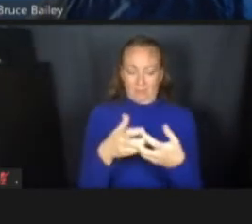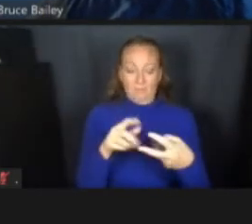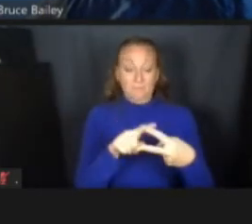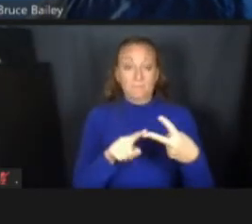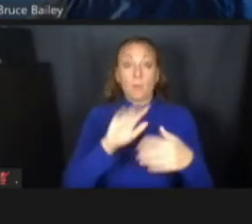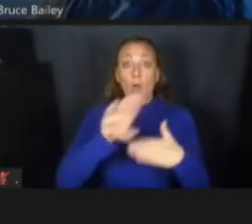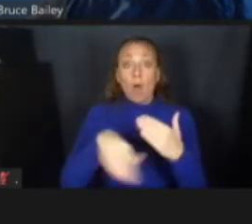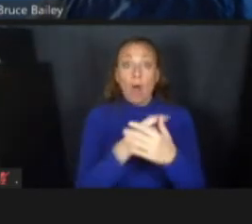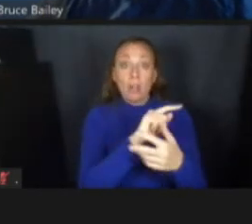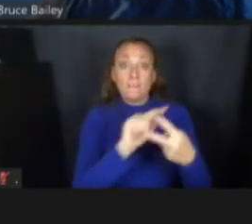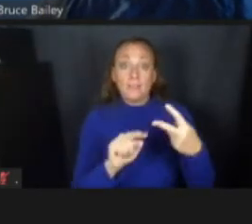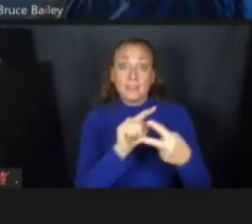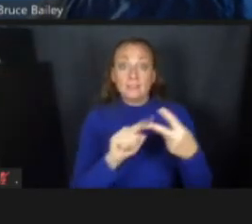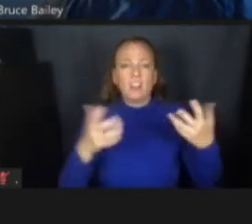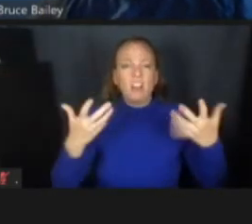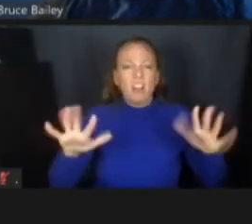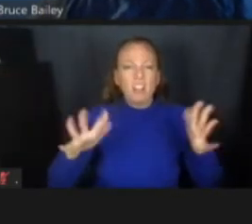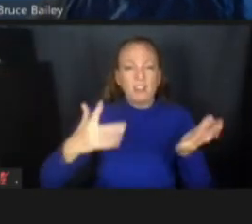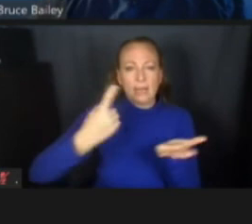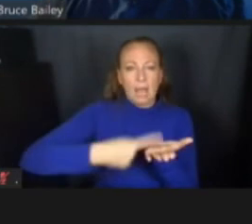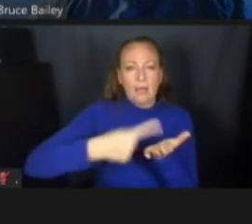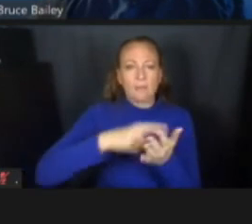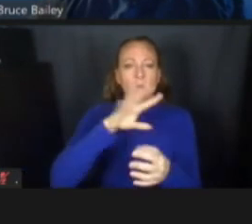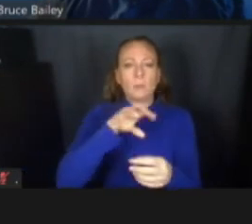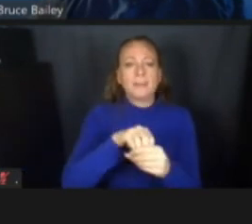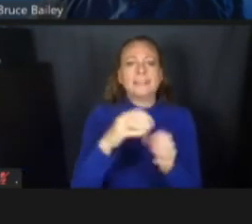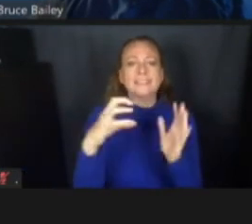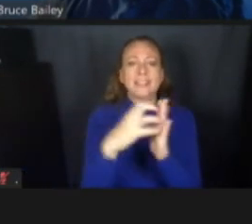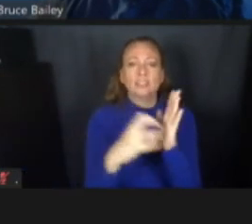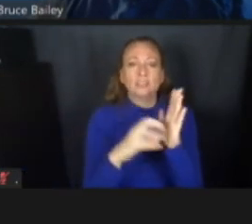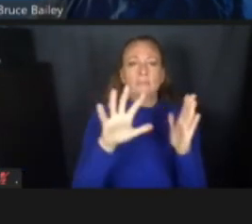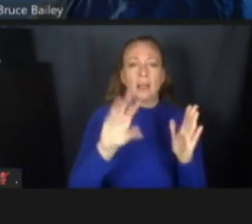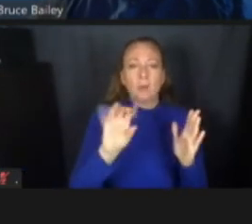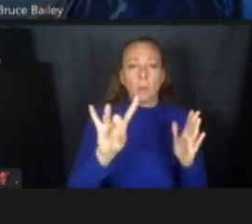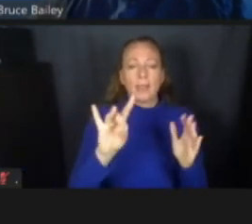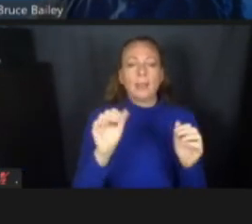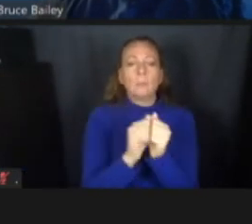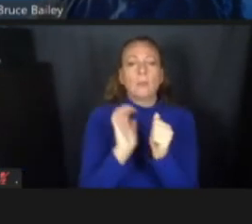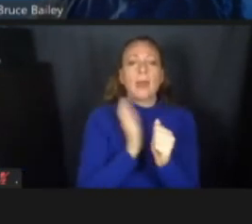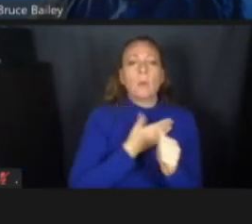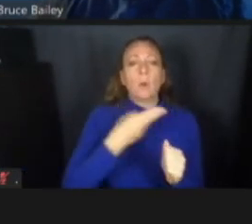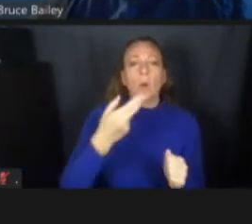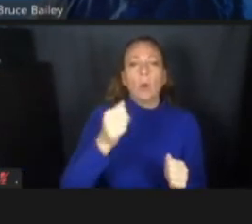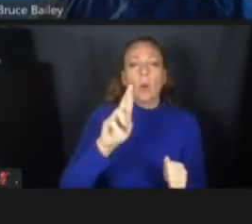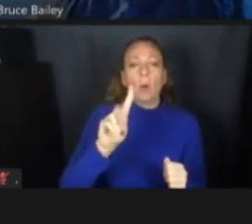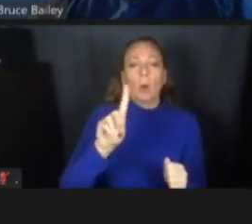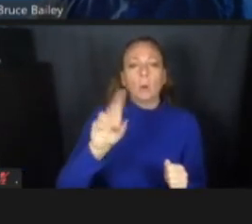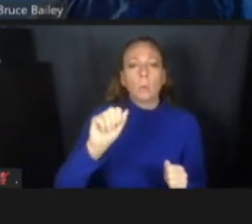kind of covered already in Section 508, with our hardware requirements, software requirements,